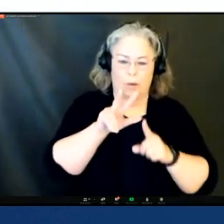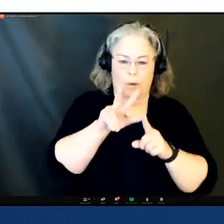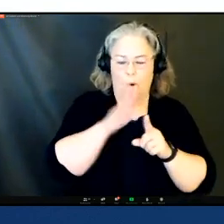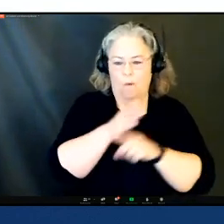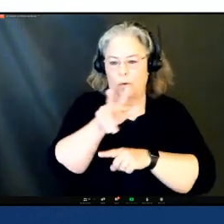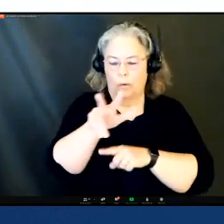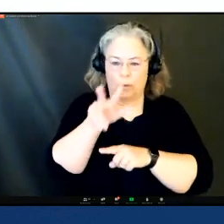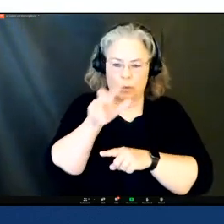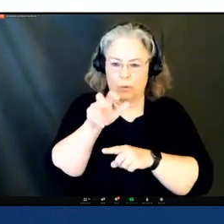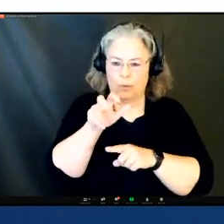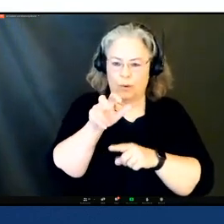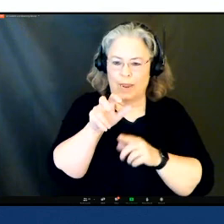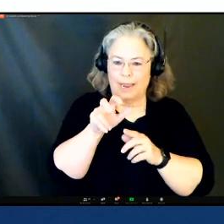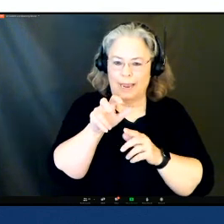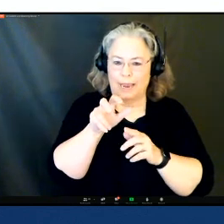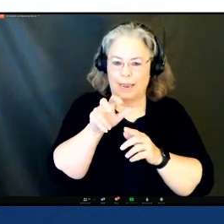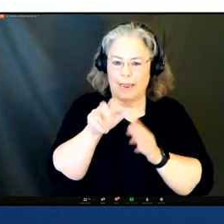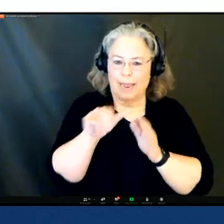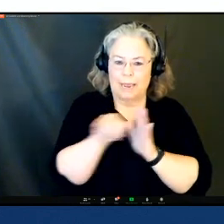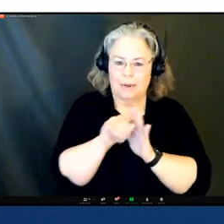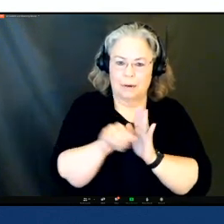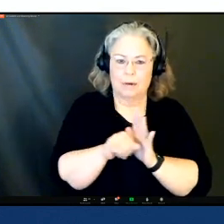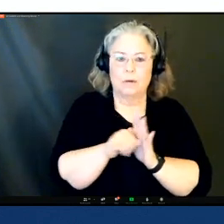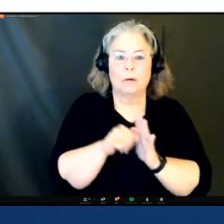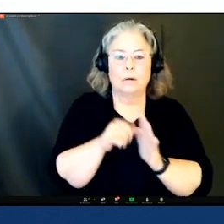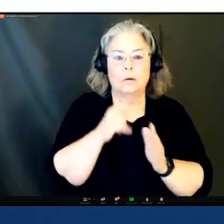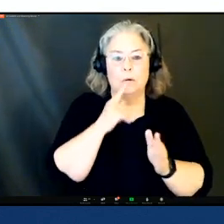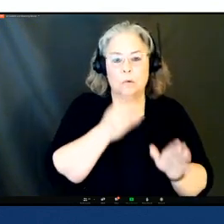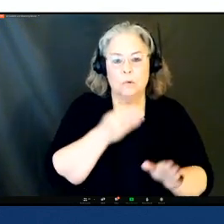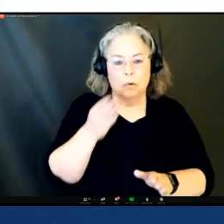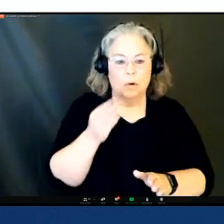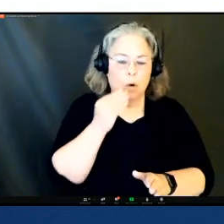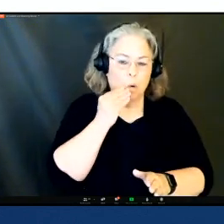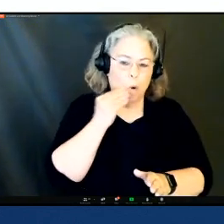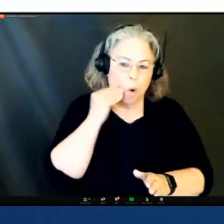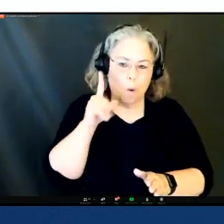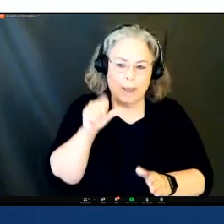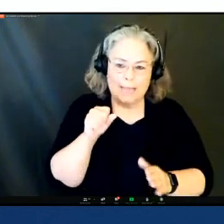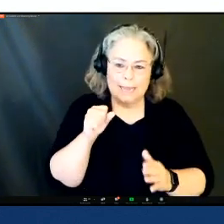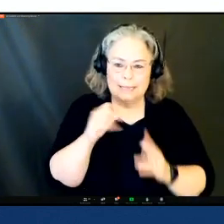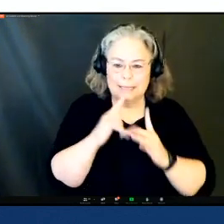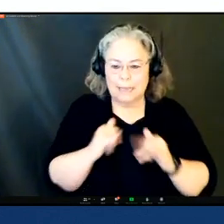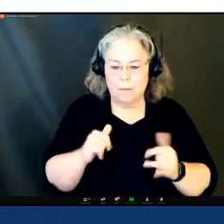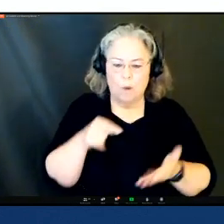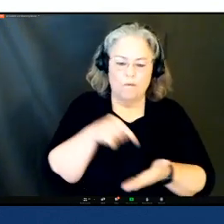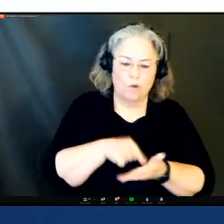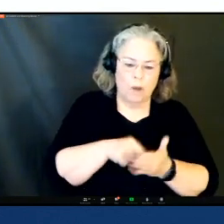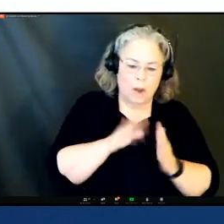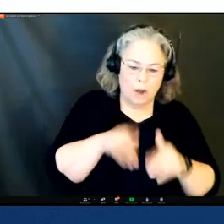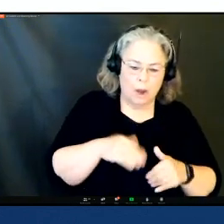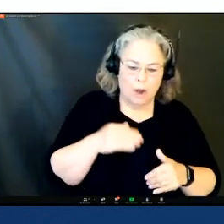Some of the key themes that emerged from the responses submitted include homeless encampments and affordable housing, health and human services,